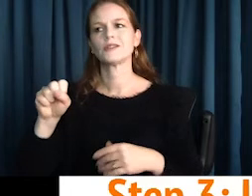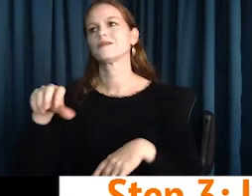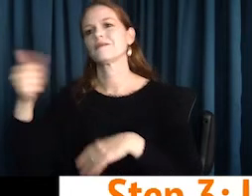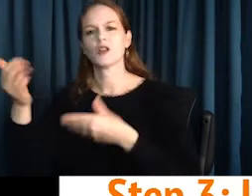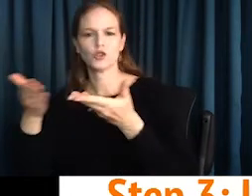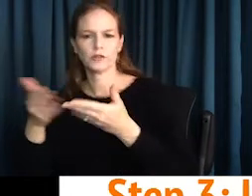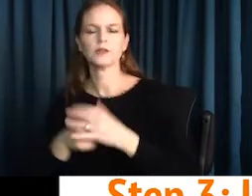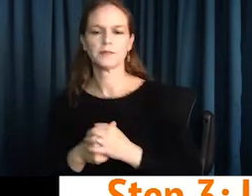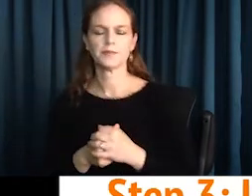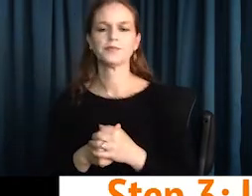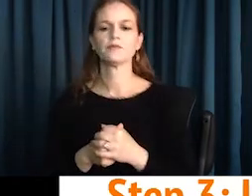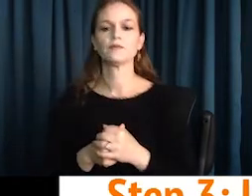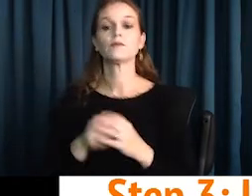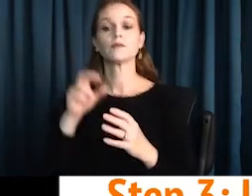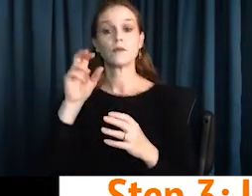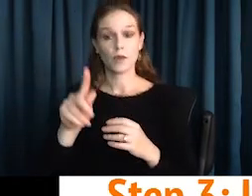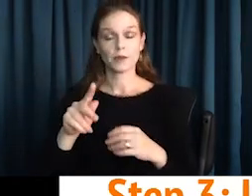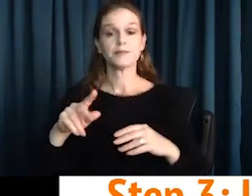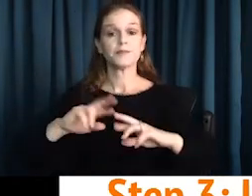Step three: Your intake appointment. What is that?